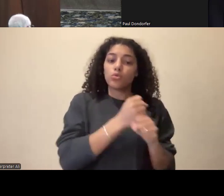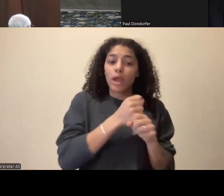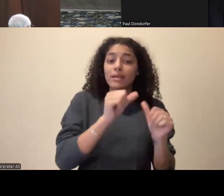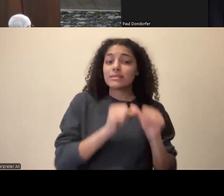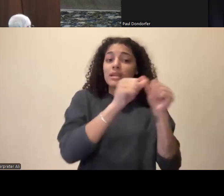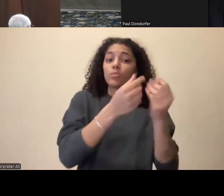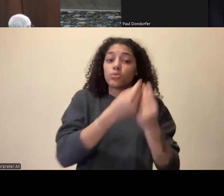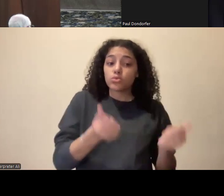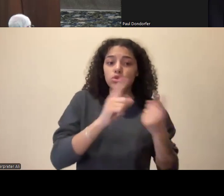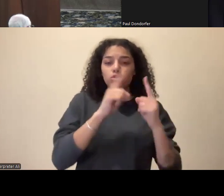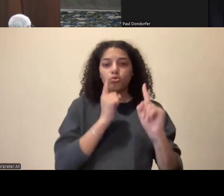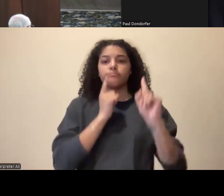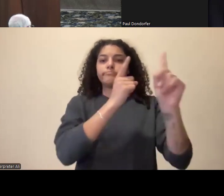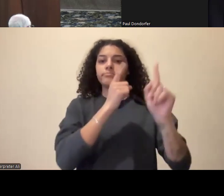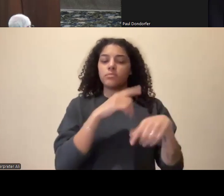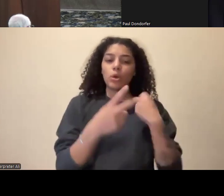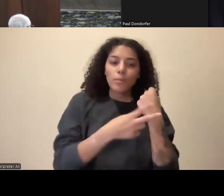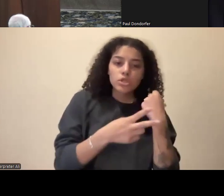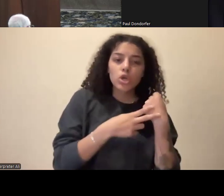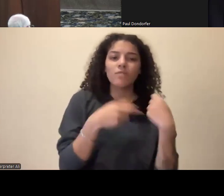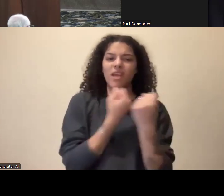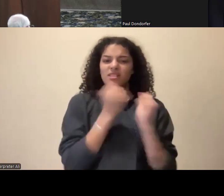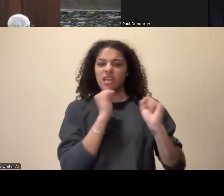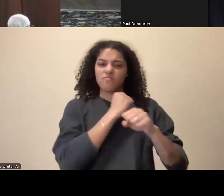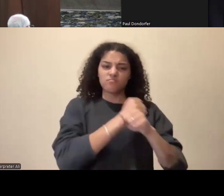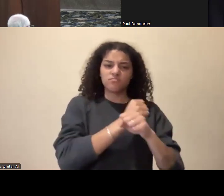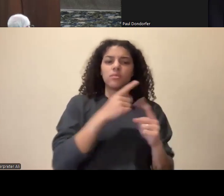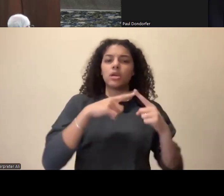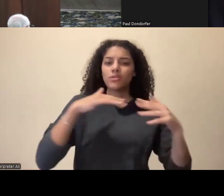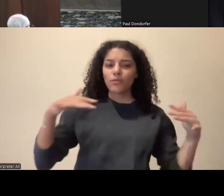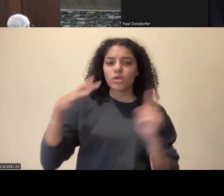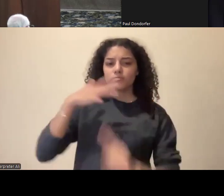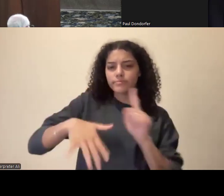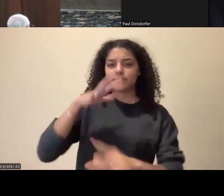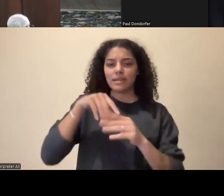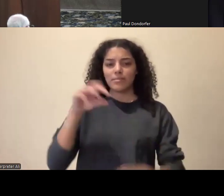diverse ecosystems of Monroe County while serving as advisers to various governmental agencies And